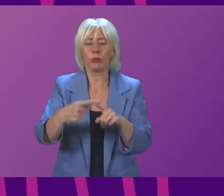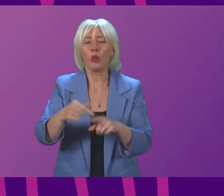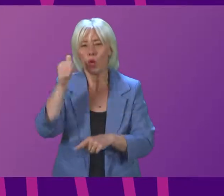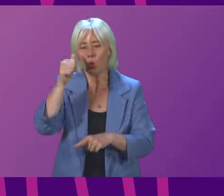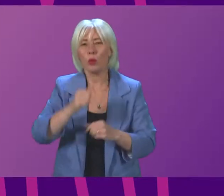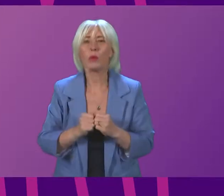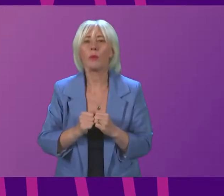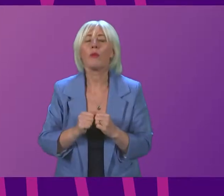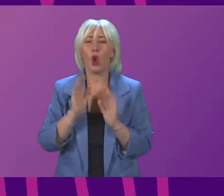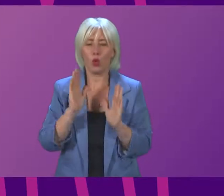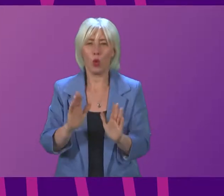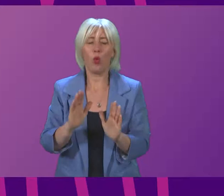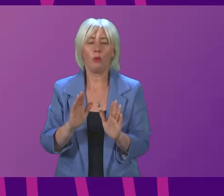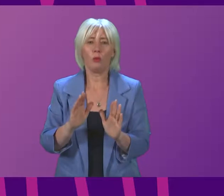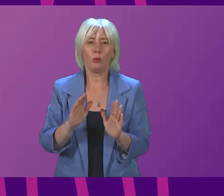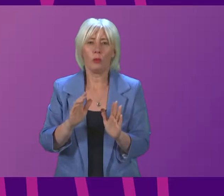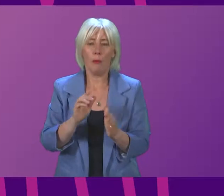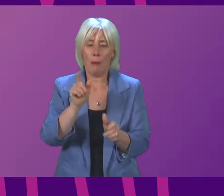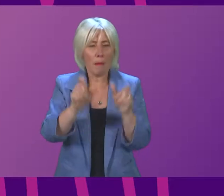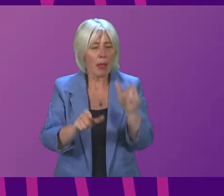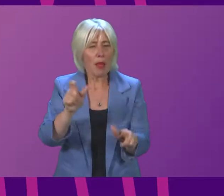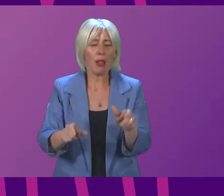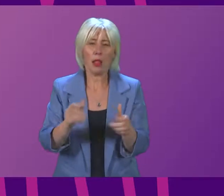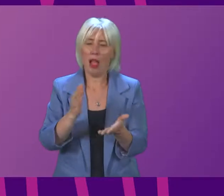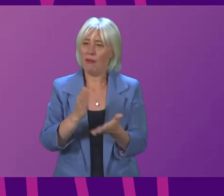First and foremost, those affected include those who have endured the ultimate loss—bereaved